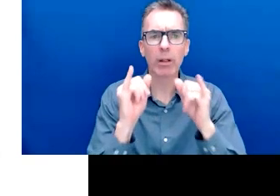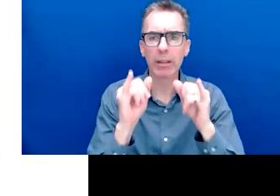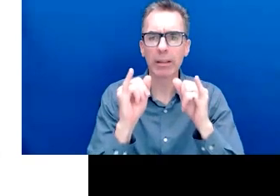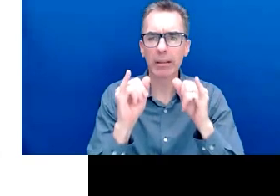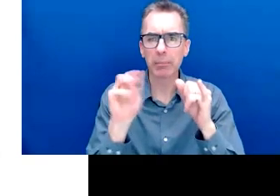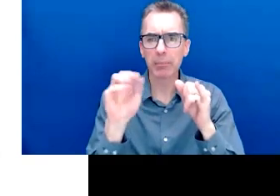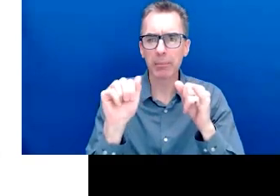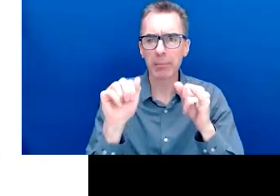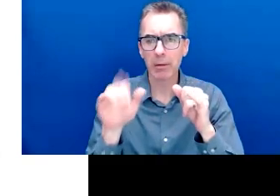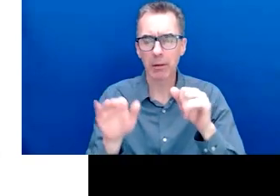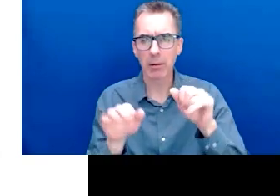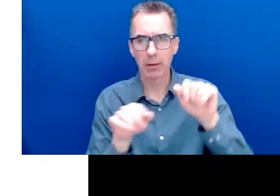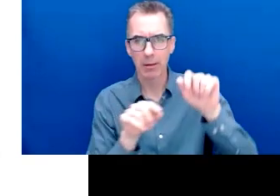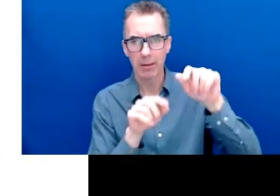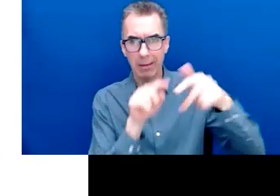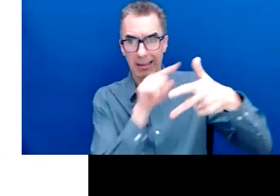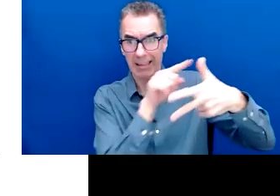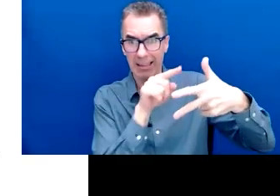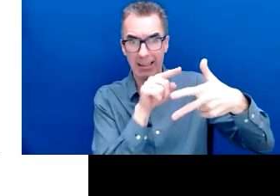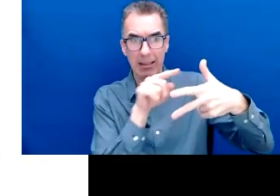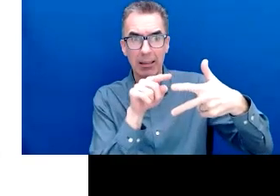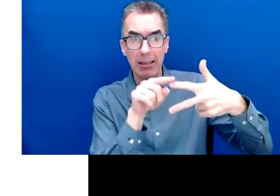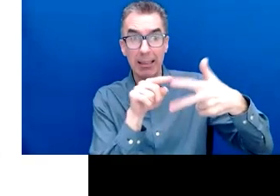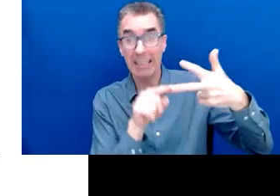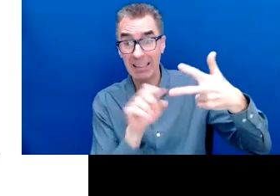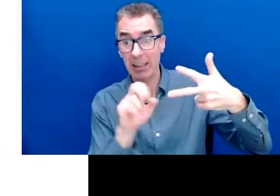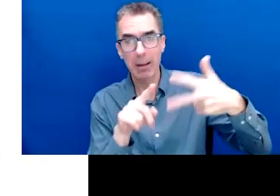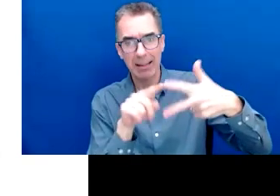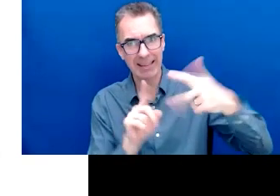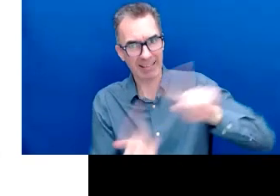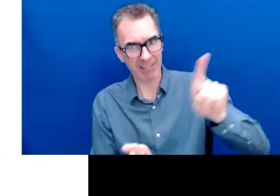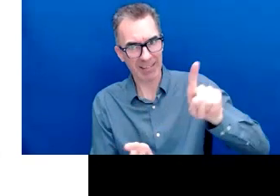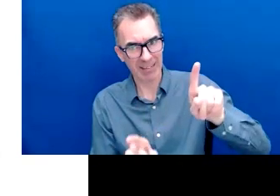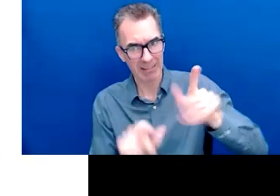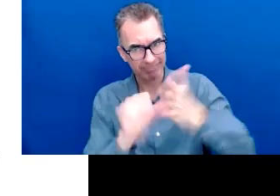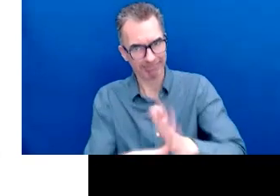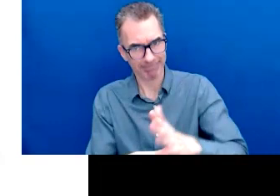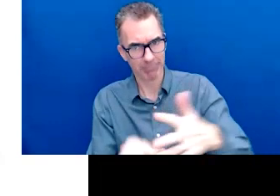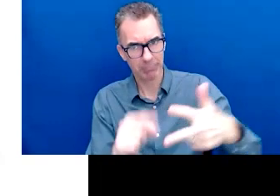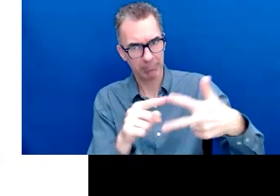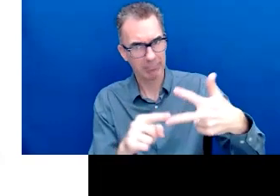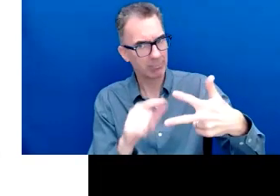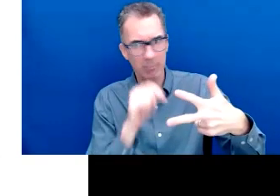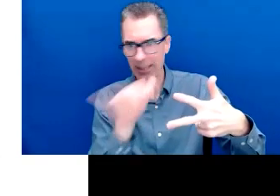the instructional materials from supplies. And this is important because, this has to do with the way that we,